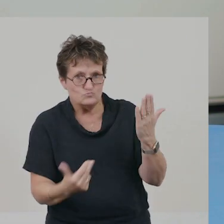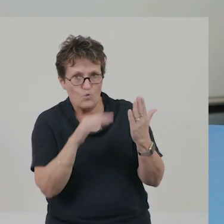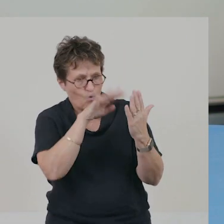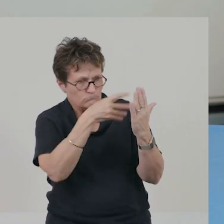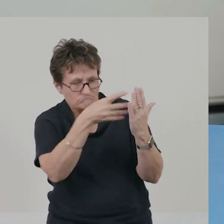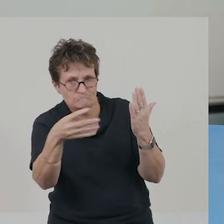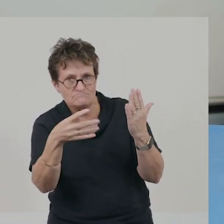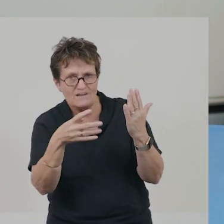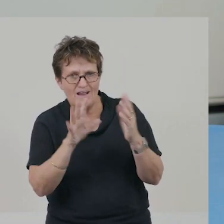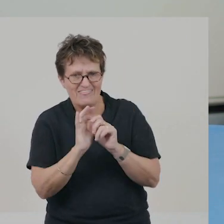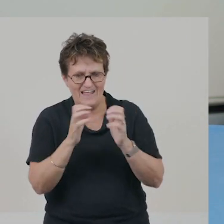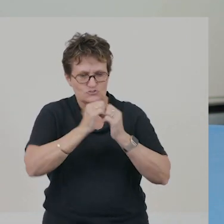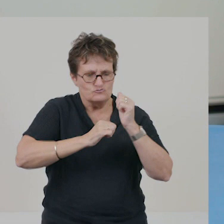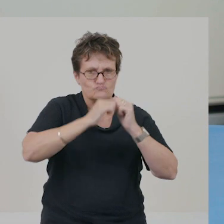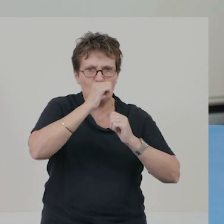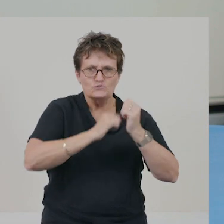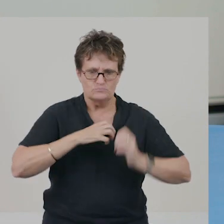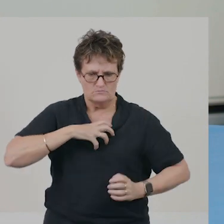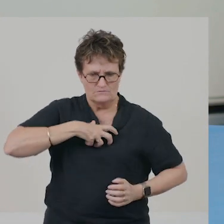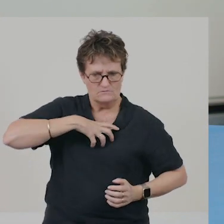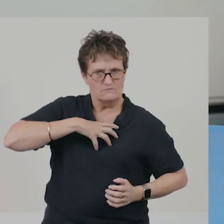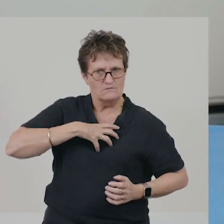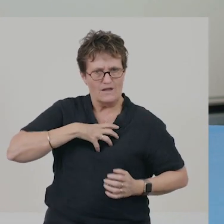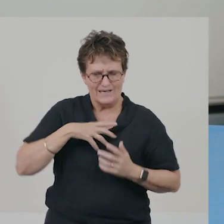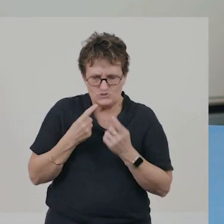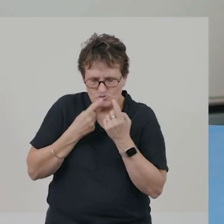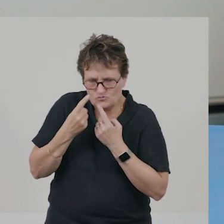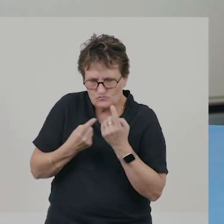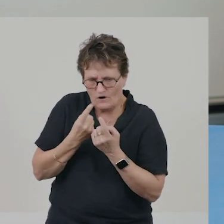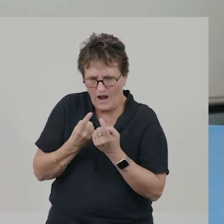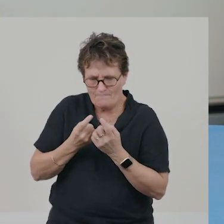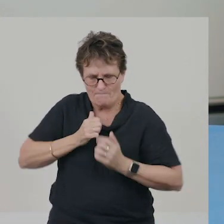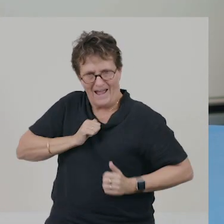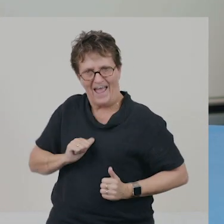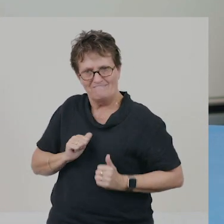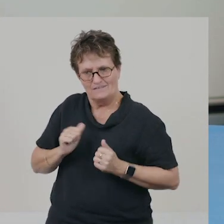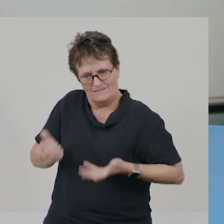Draw a diagram to show their structural adaptations, and describe any behaviours that allow them to survive.